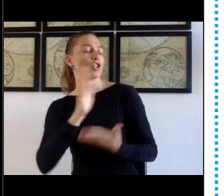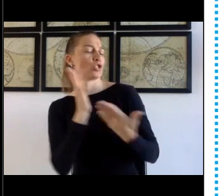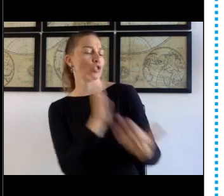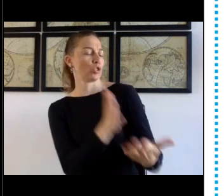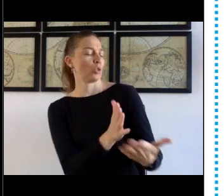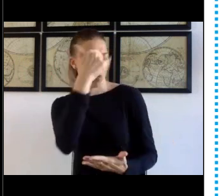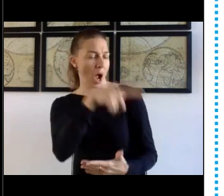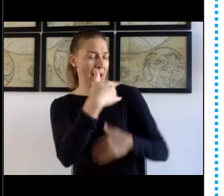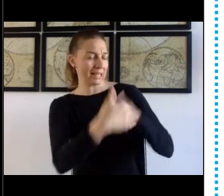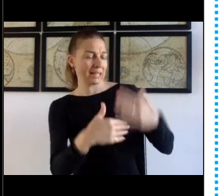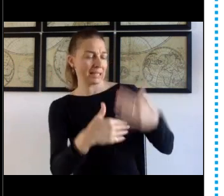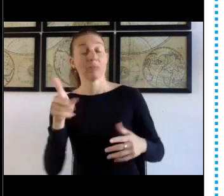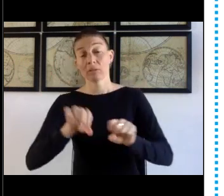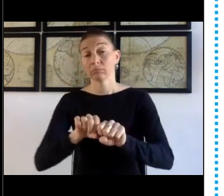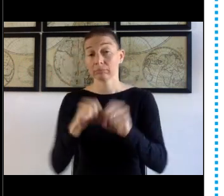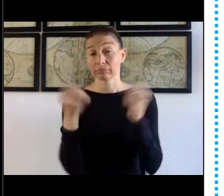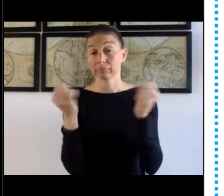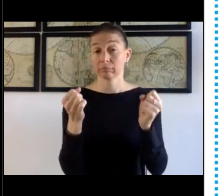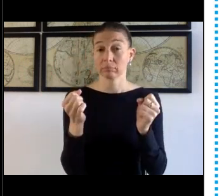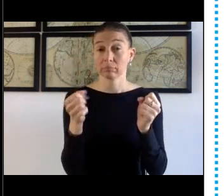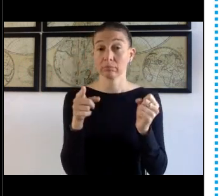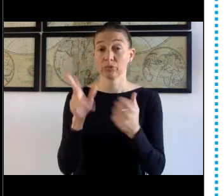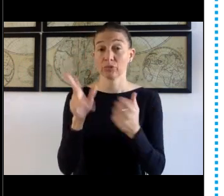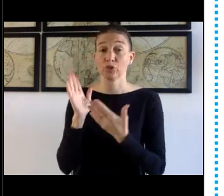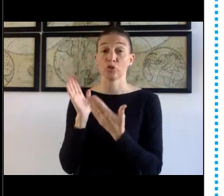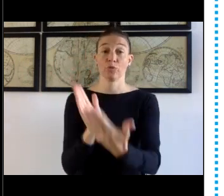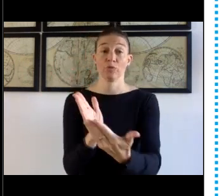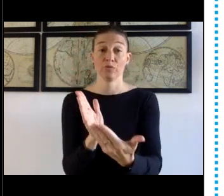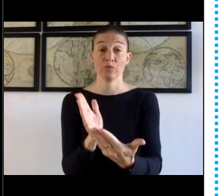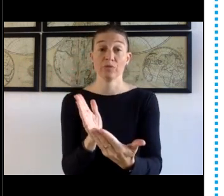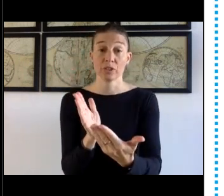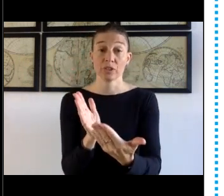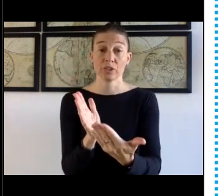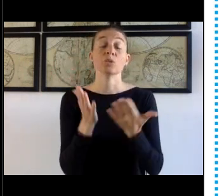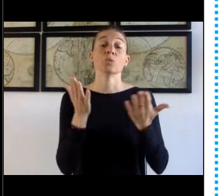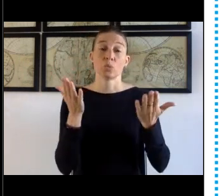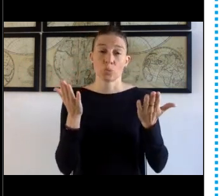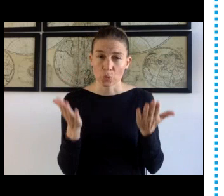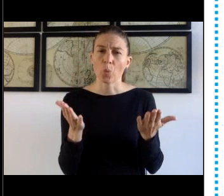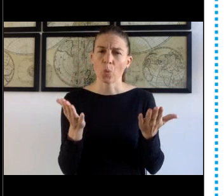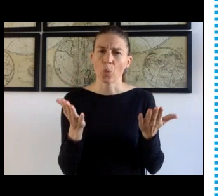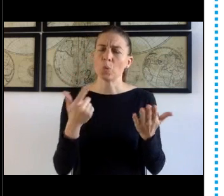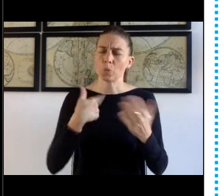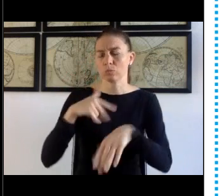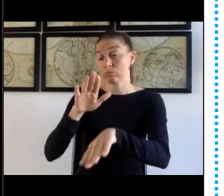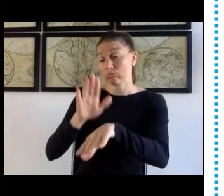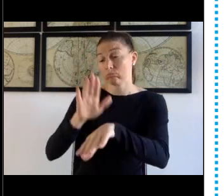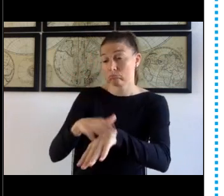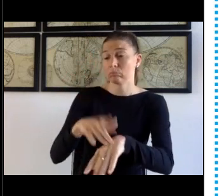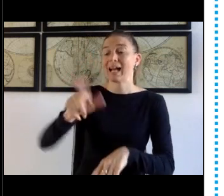under national equality and antidiscrimination laws. I'd advise you to contact your national equality body